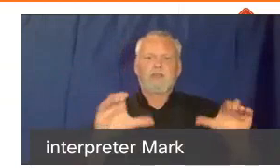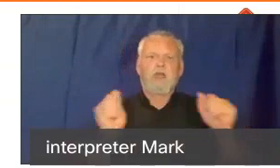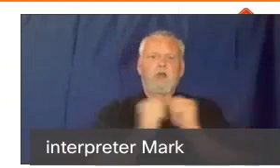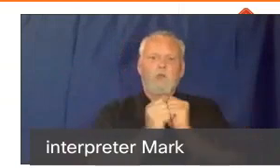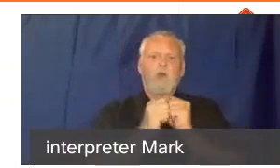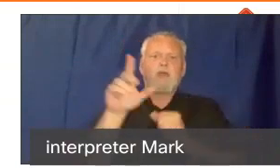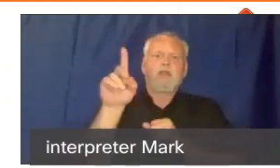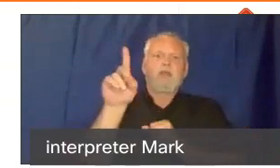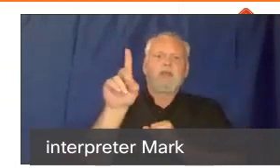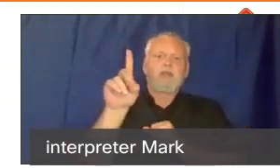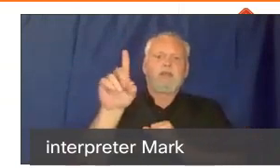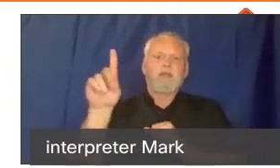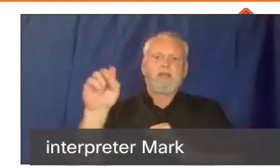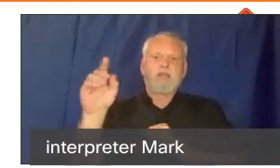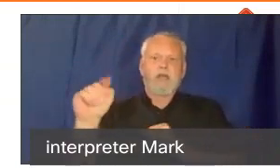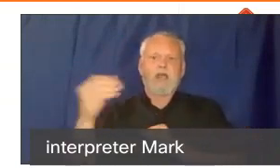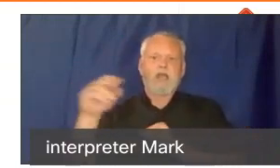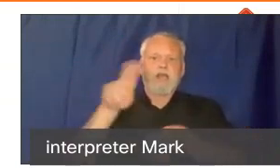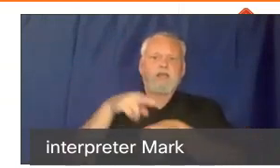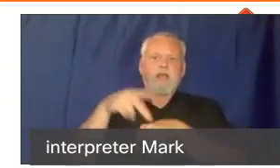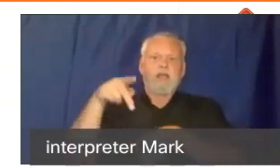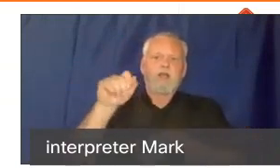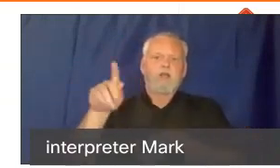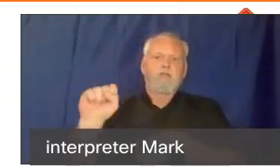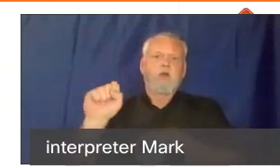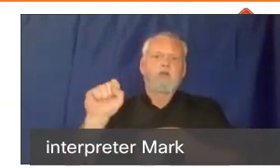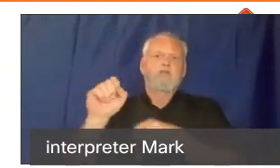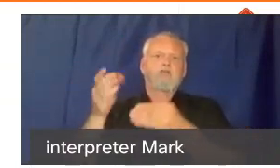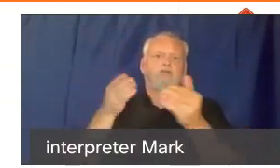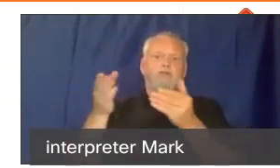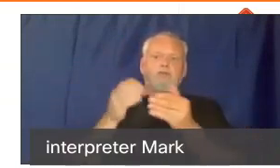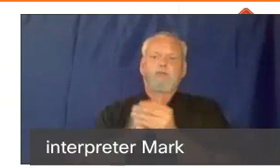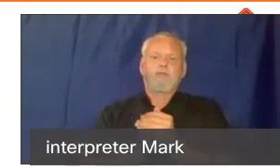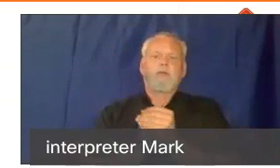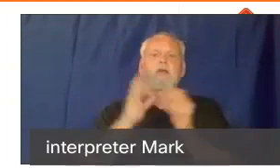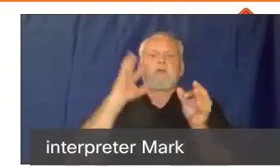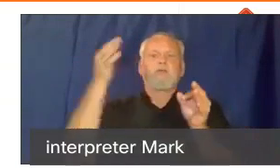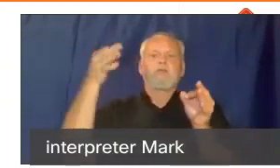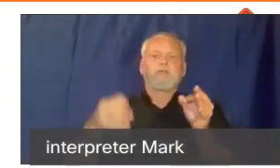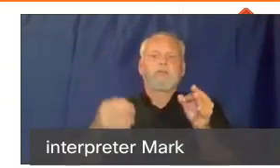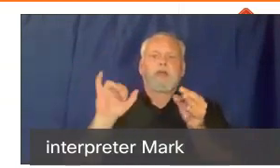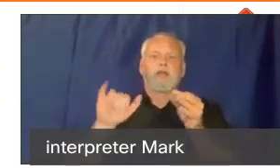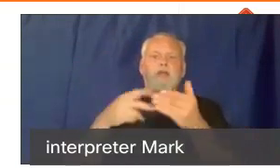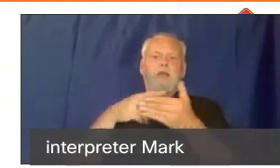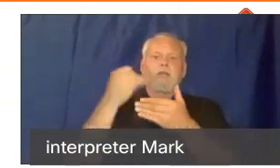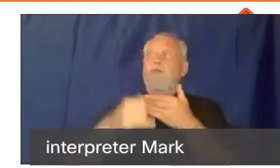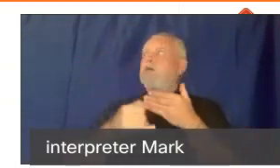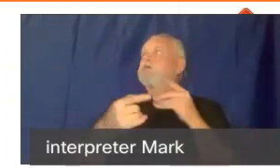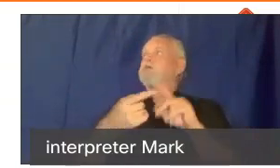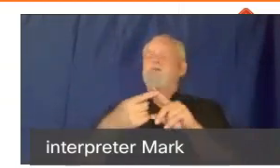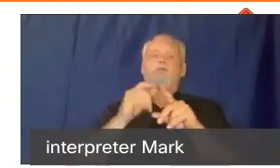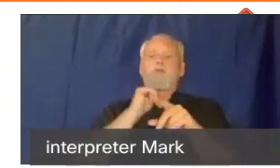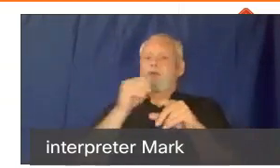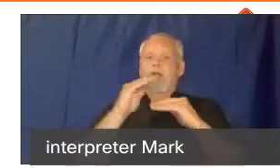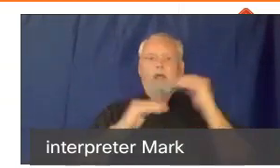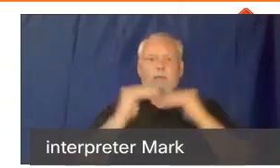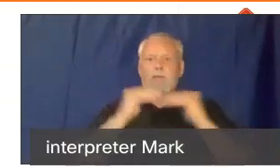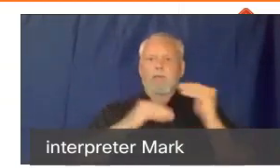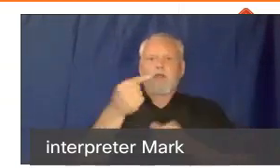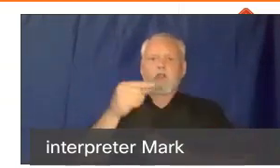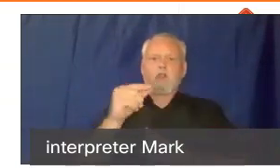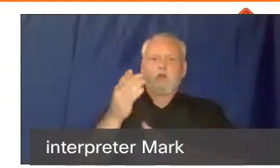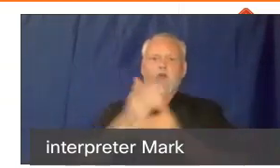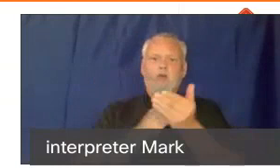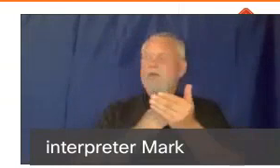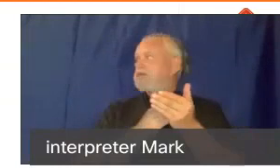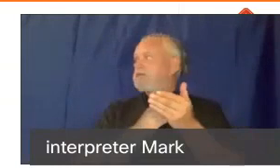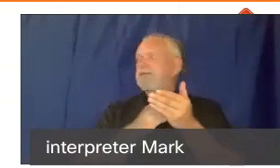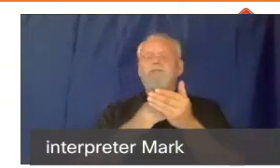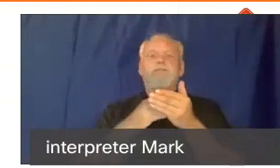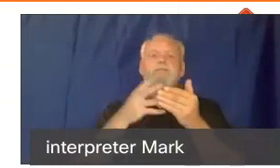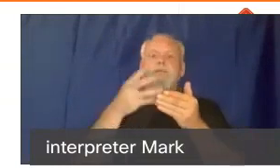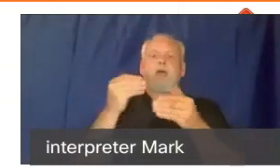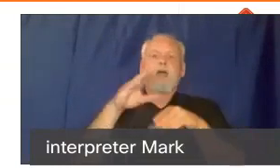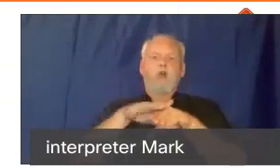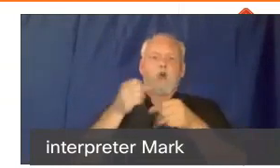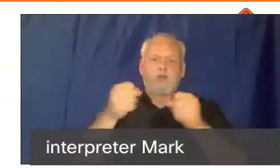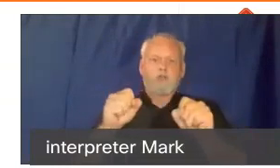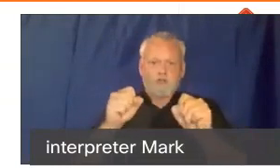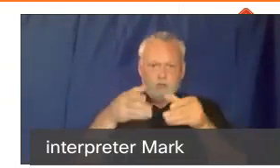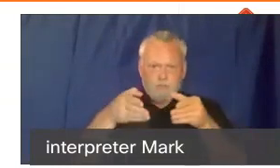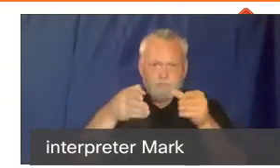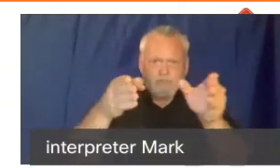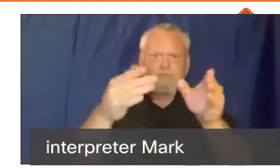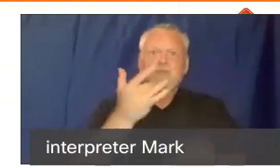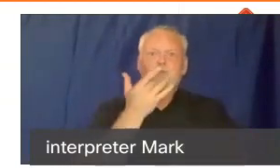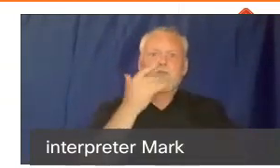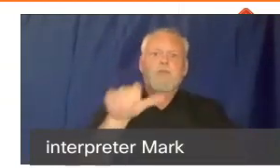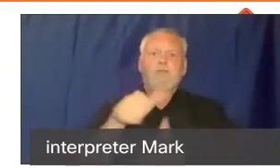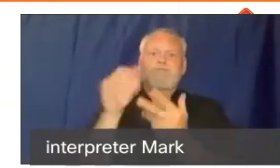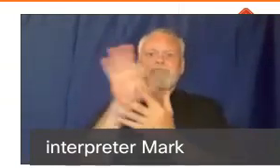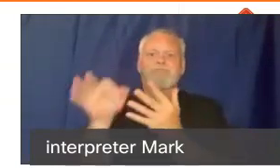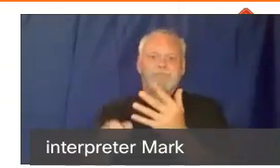And the national park service, and it was decided project to not build the gray section and that an, on street route was the preferred alternative along 1st treat.